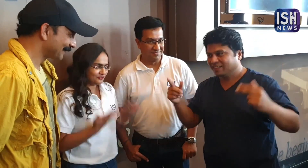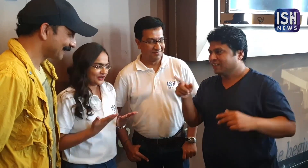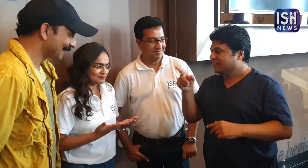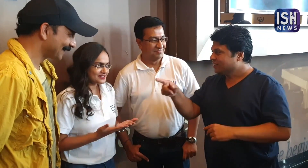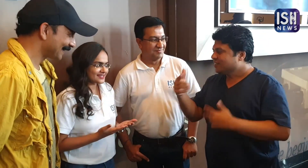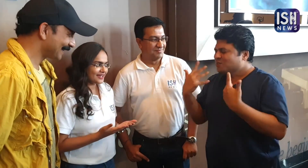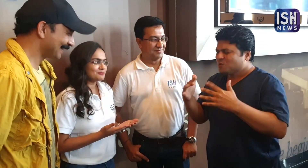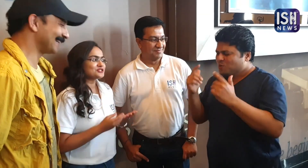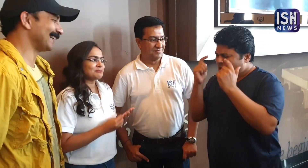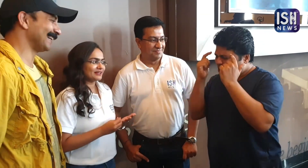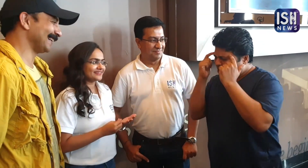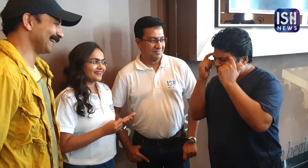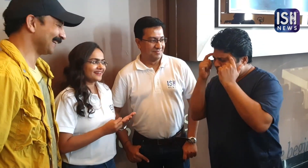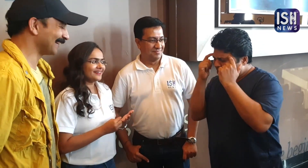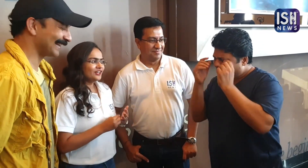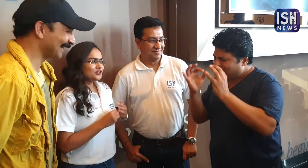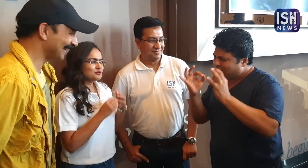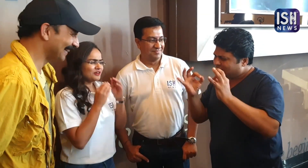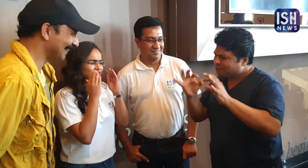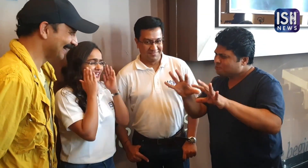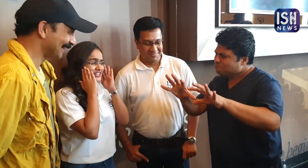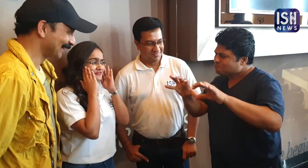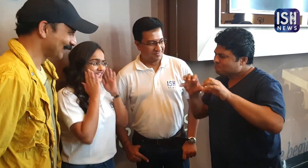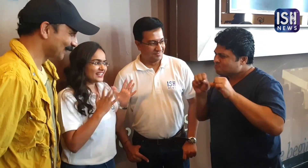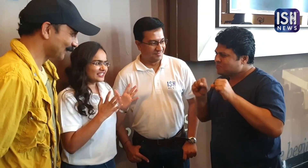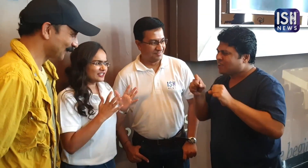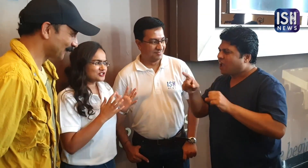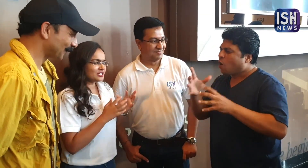You grasping power is very good as well.